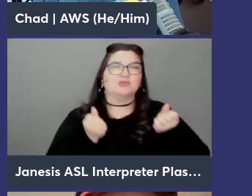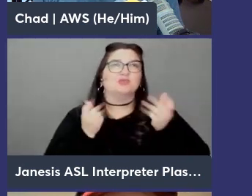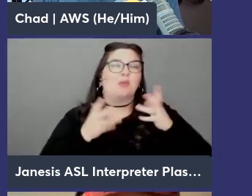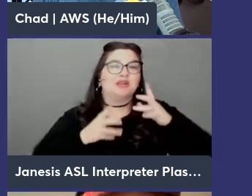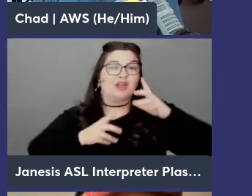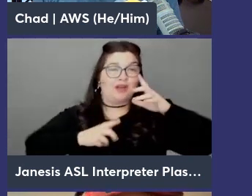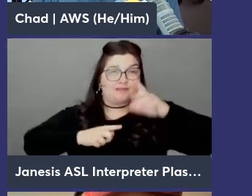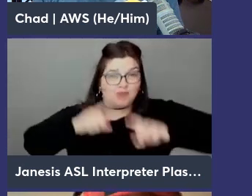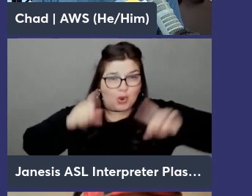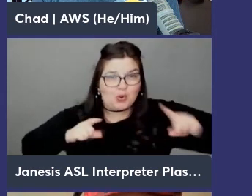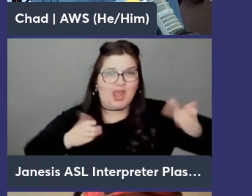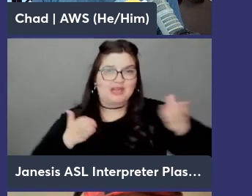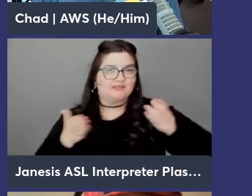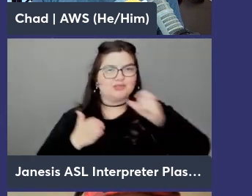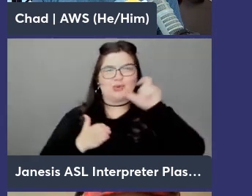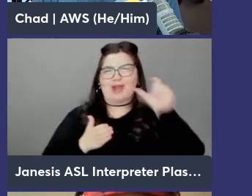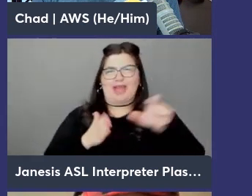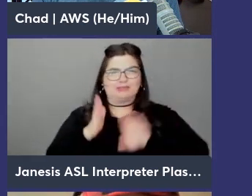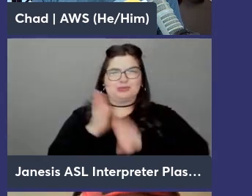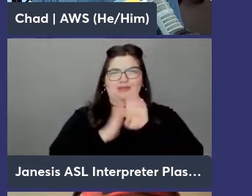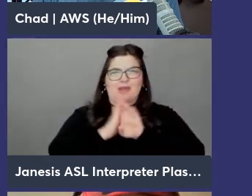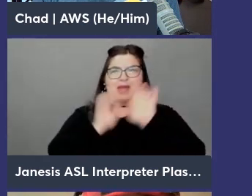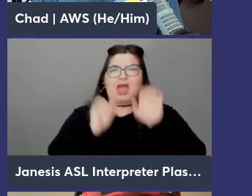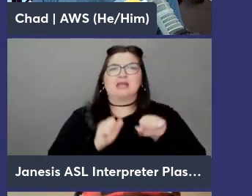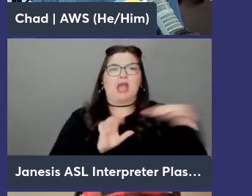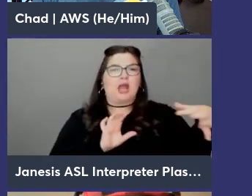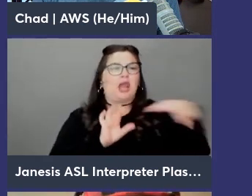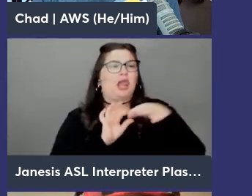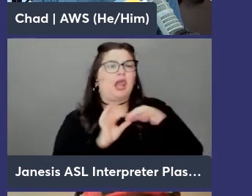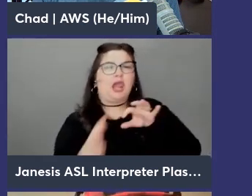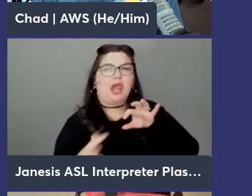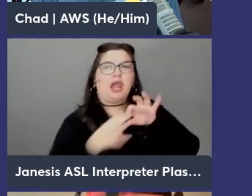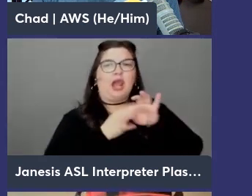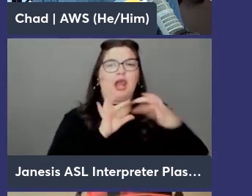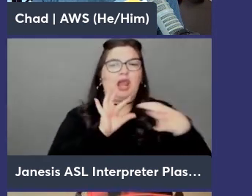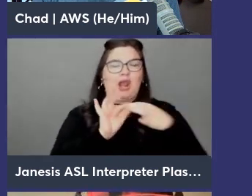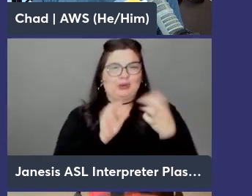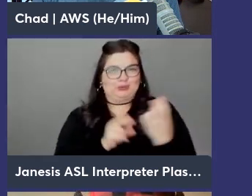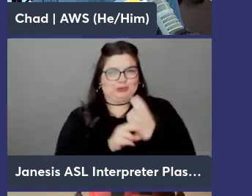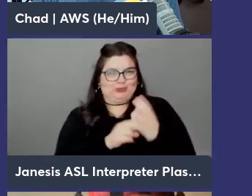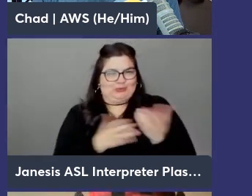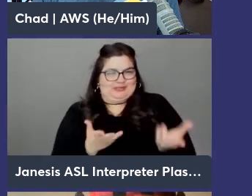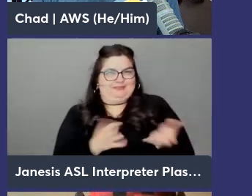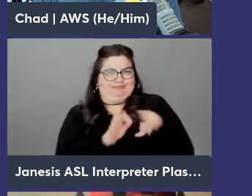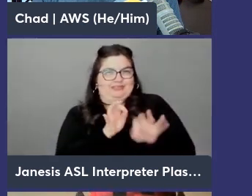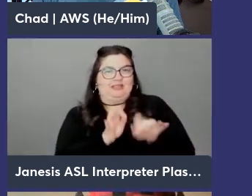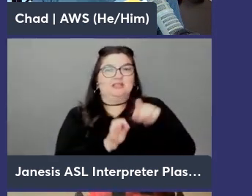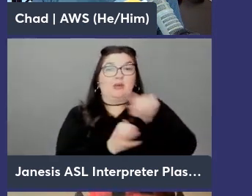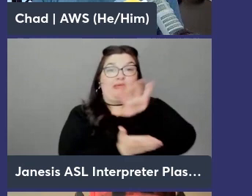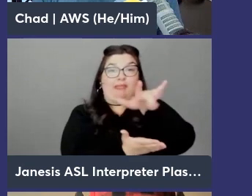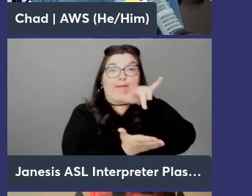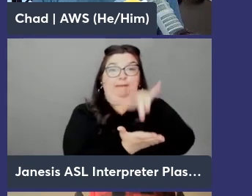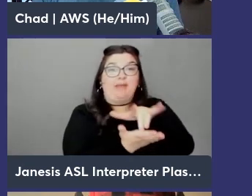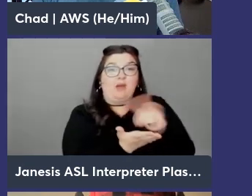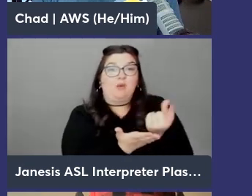and you don't need to develop. You can use, you can consume. So when you have this in the middle, then the problem starts,